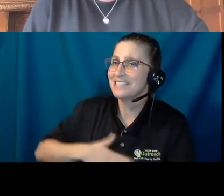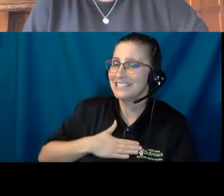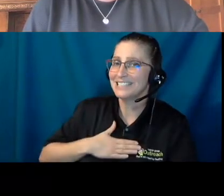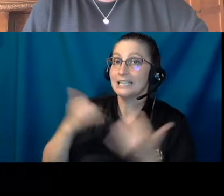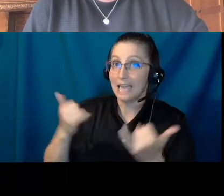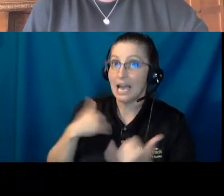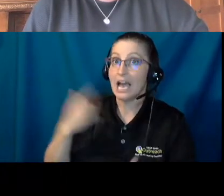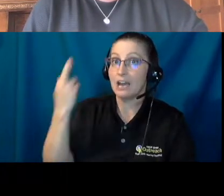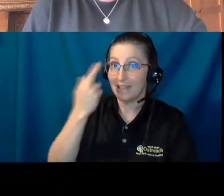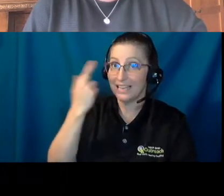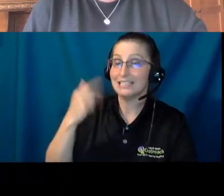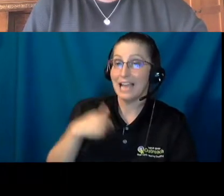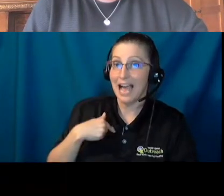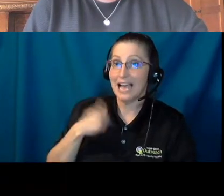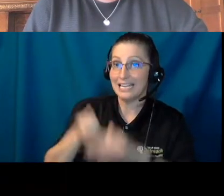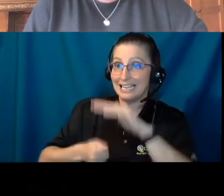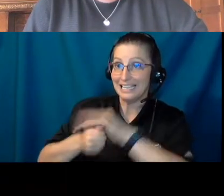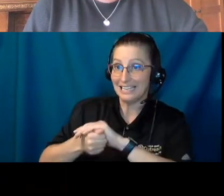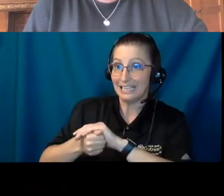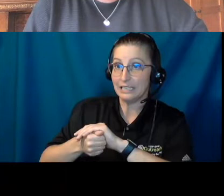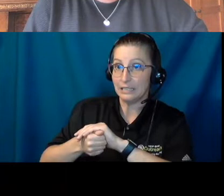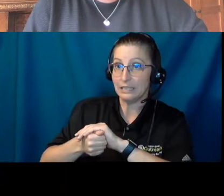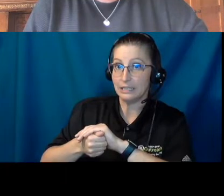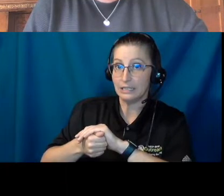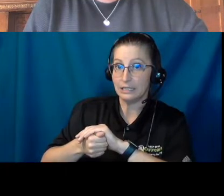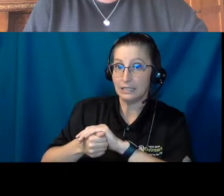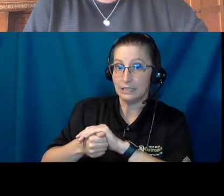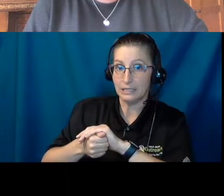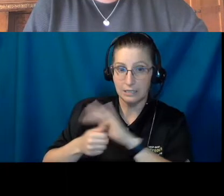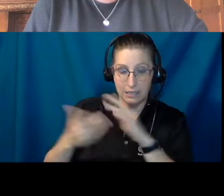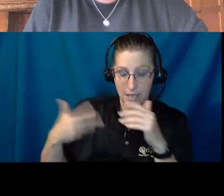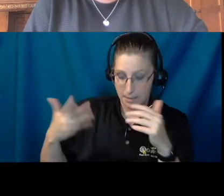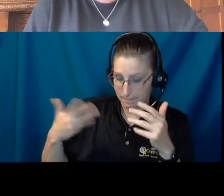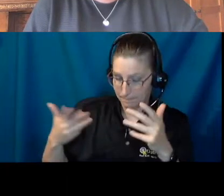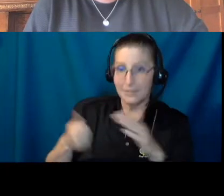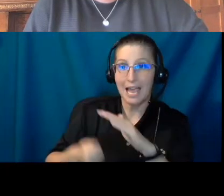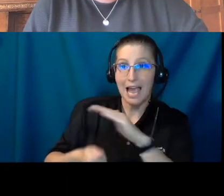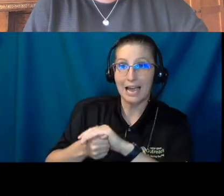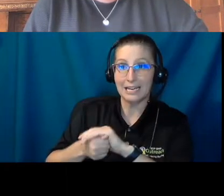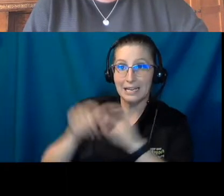I realized I hid the, the hiding the hiding panels. Jen Gettelman: Sure.